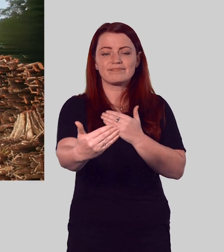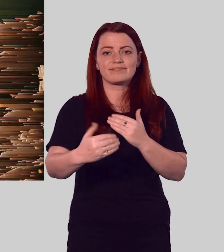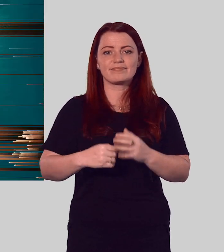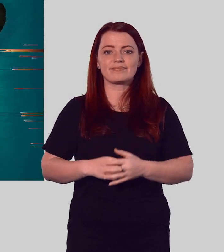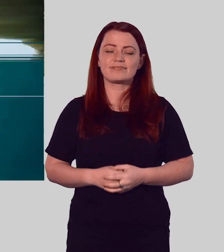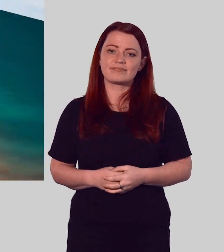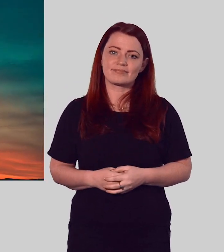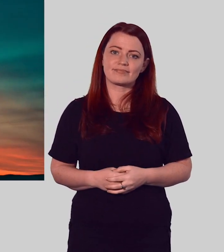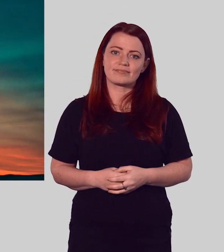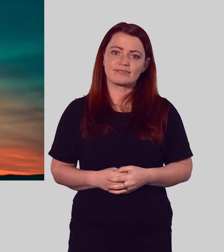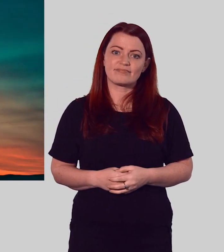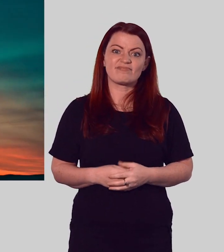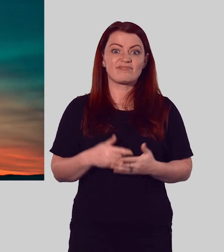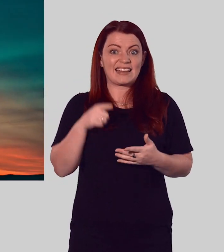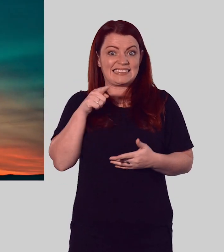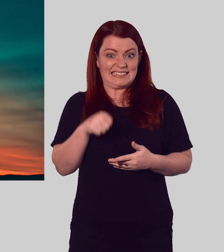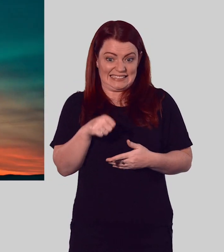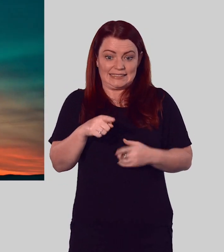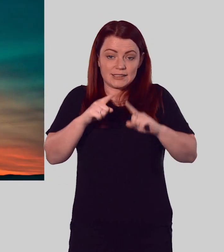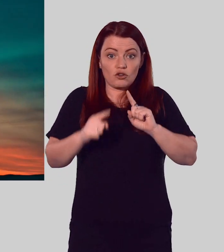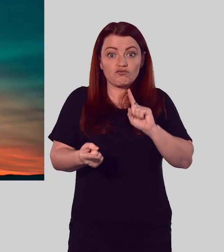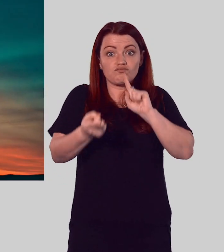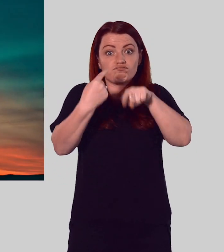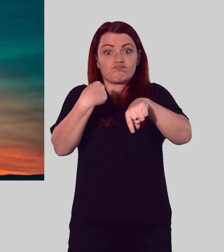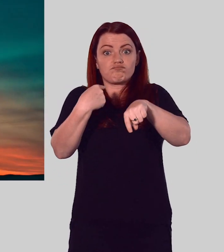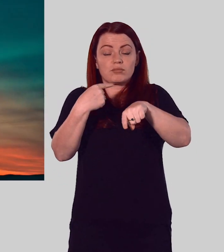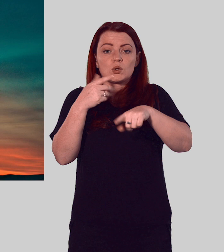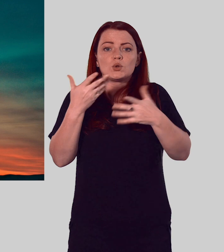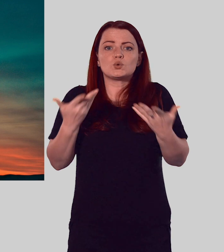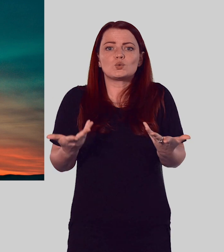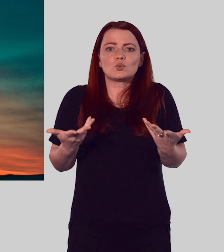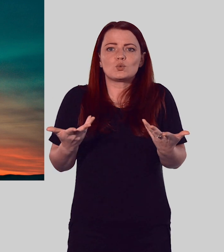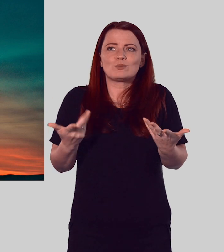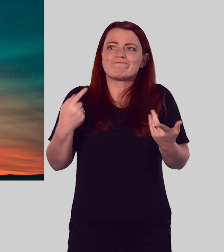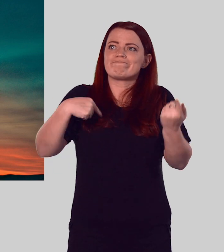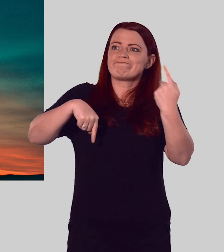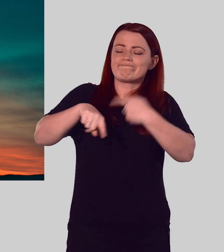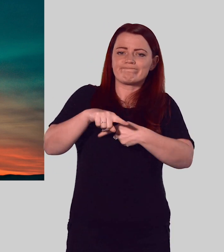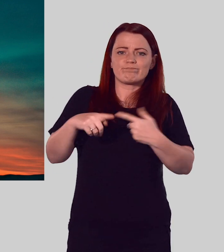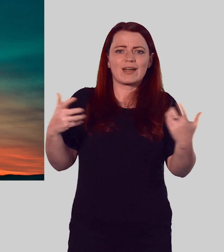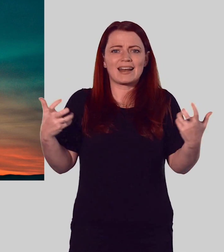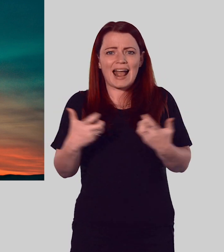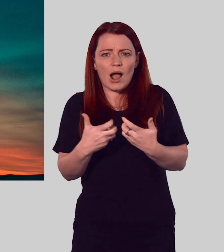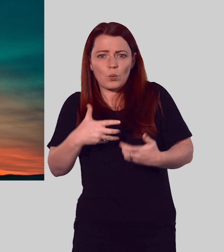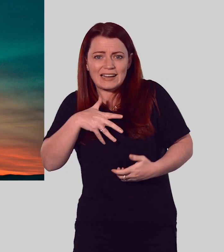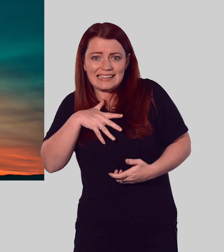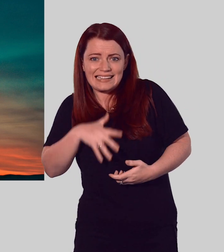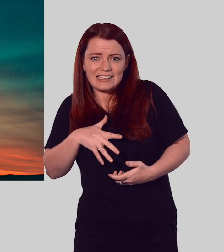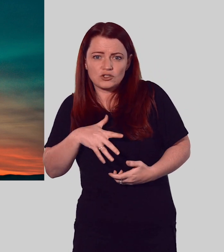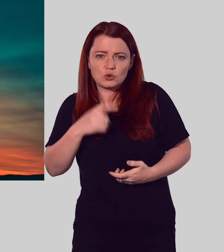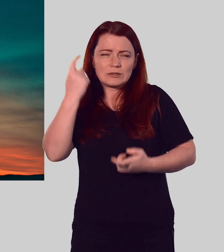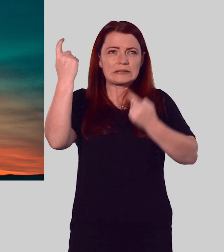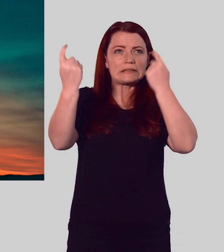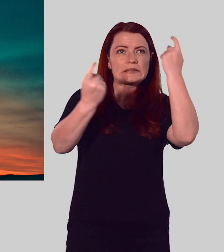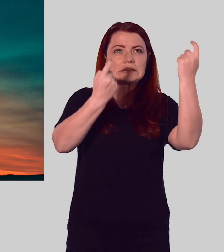and it's a response it's a response to how we need to really reflect on what we're